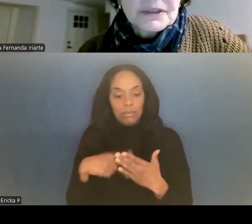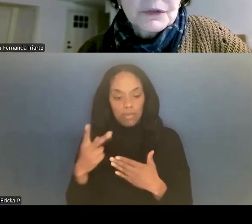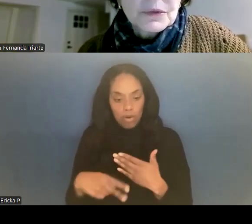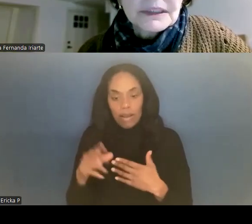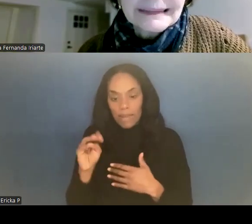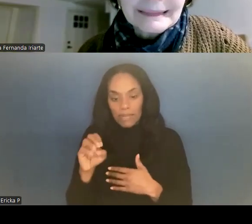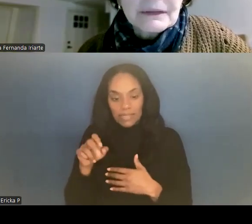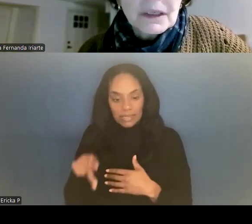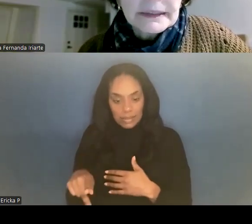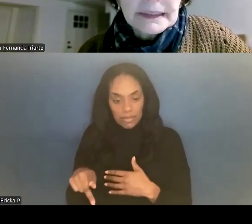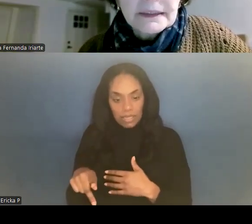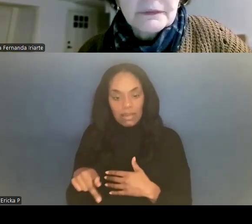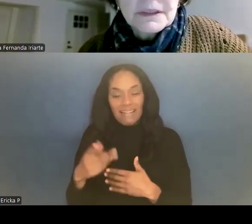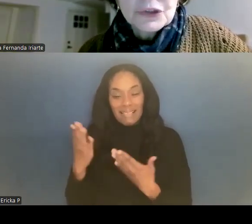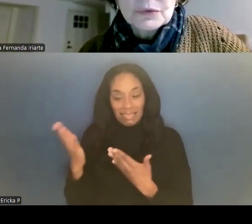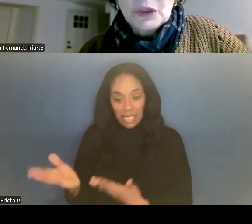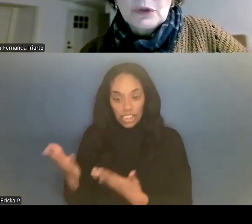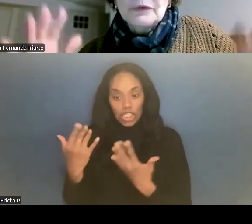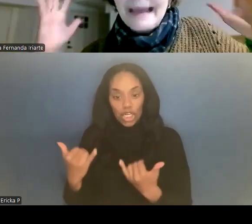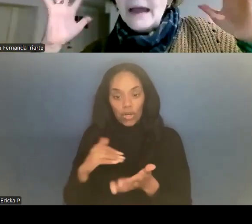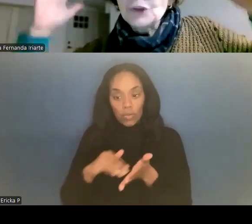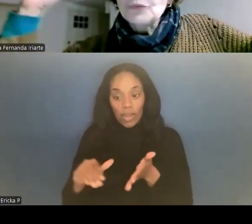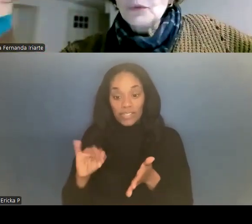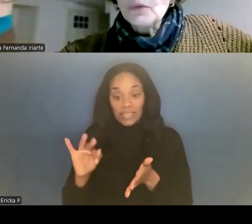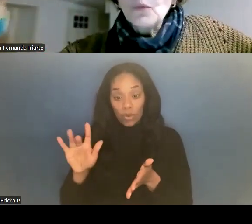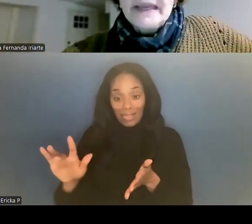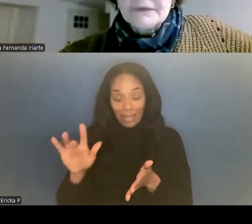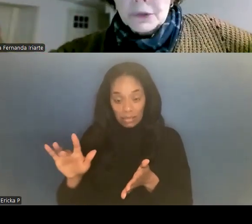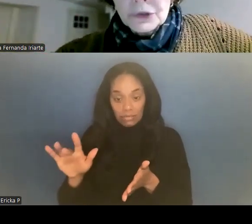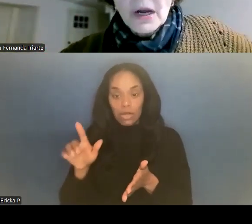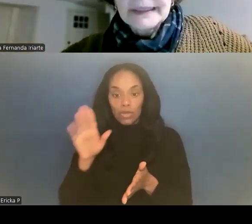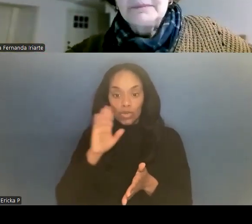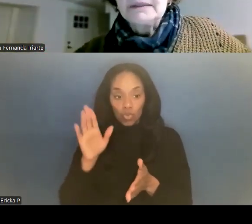If you were to click on any of these you would go to the actual waiver document.